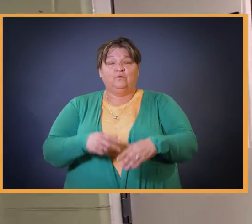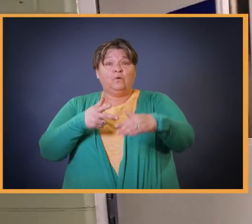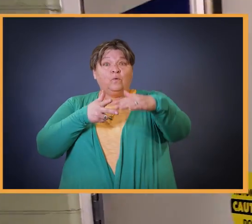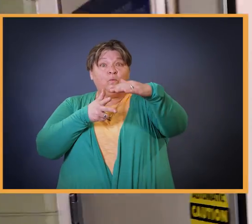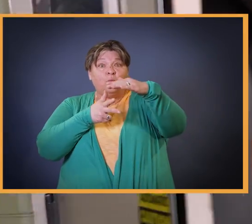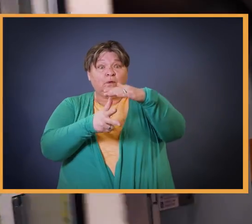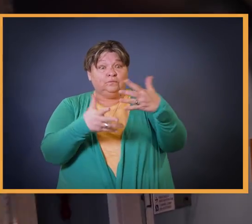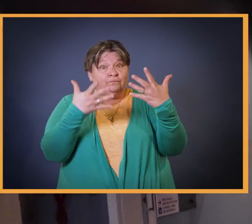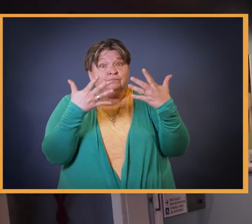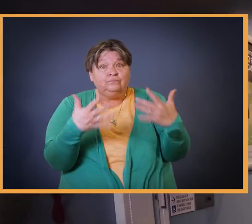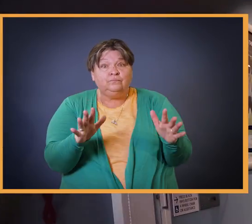After parking,